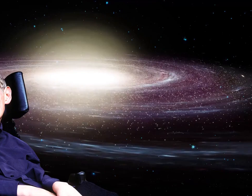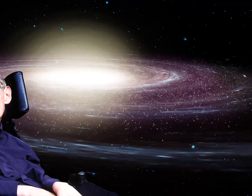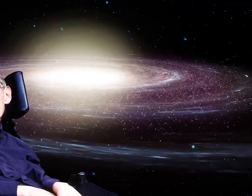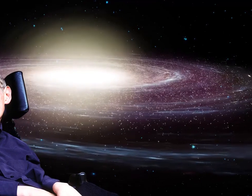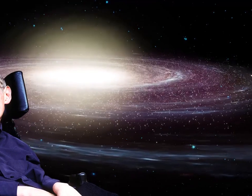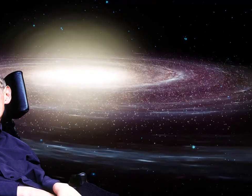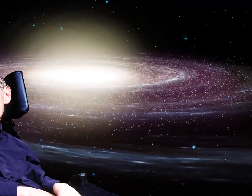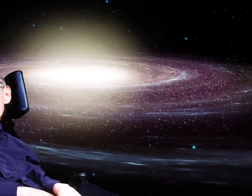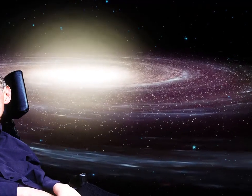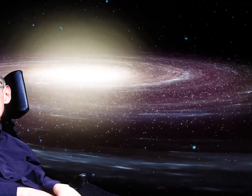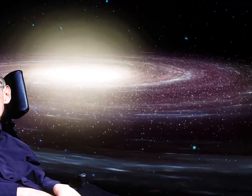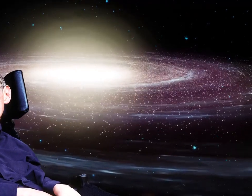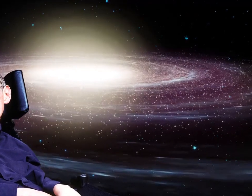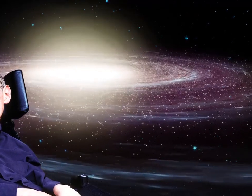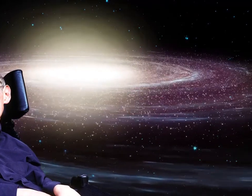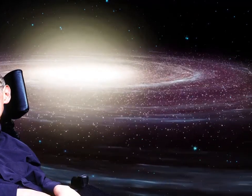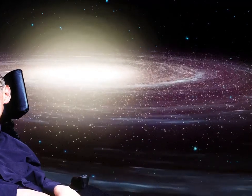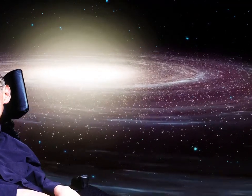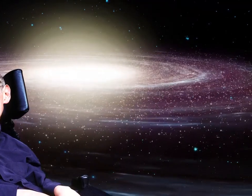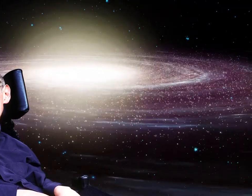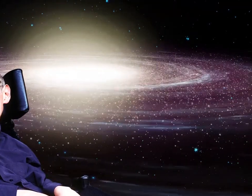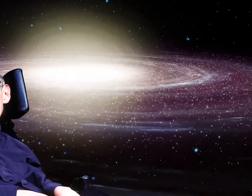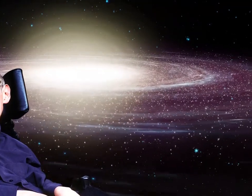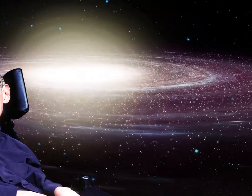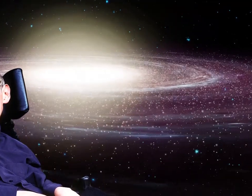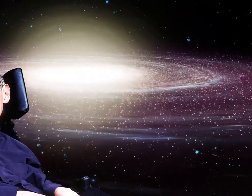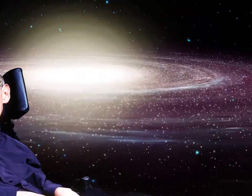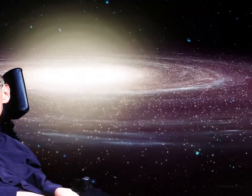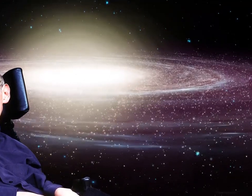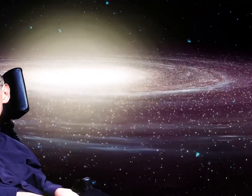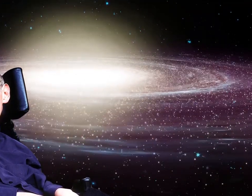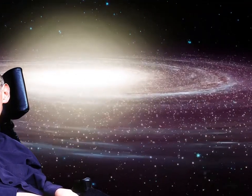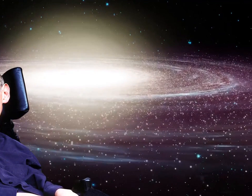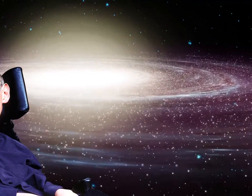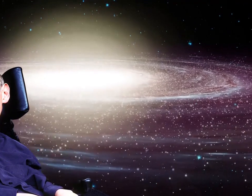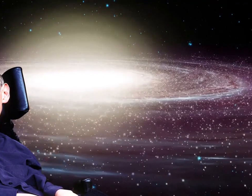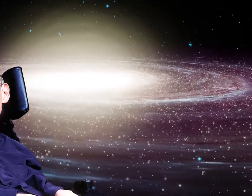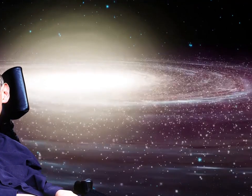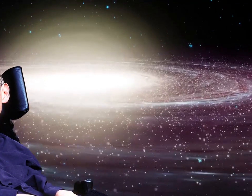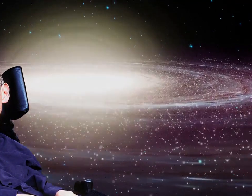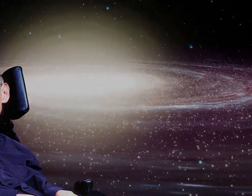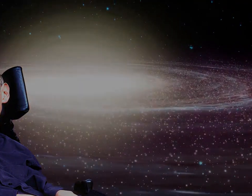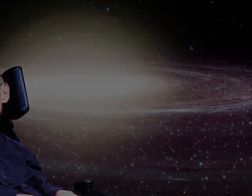renowned physicists of our generation. But he is just one of many great scientists and engineers who faced obstacles, large and small.